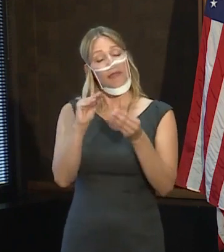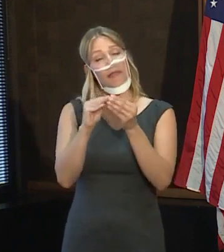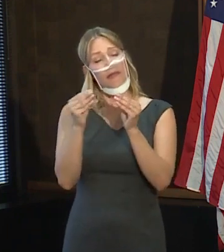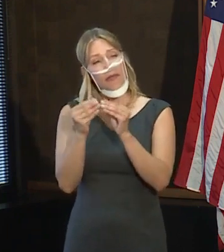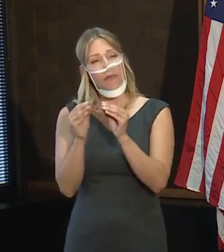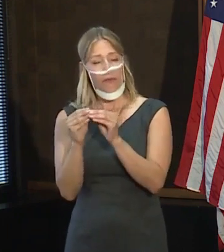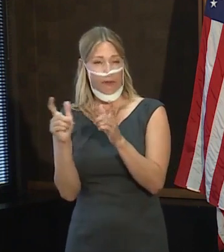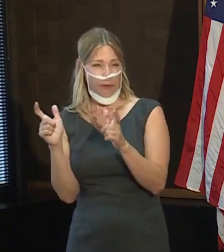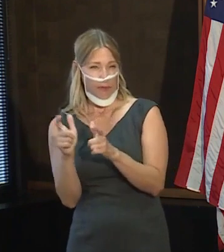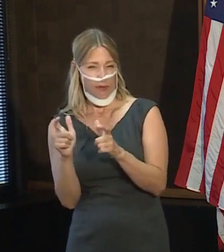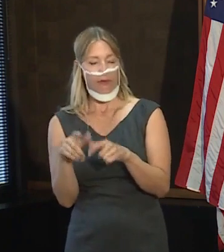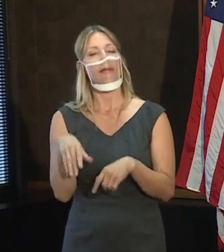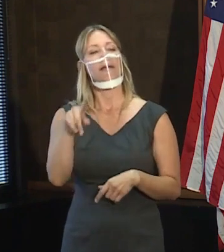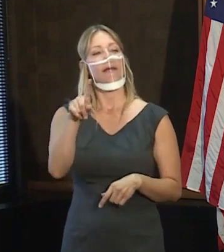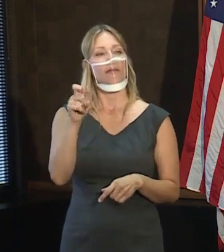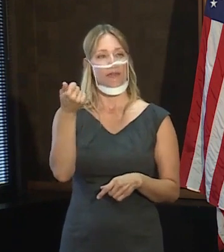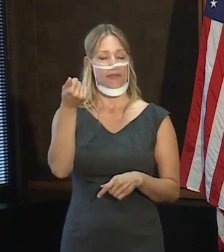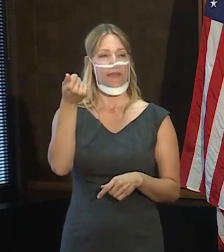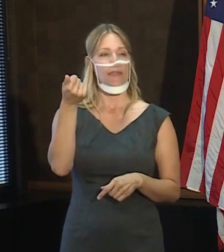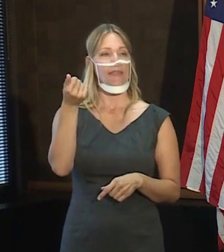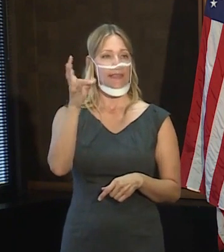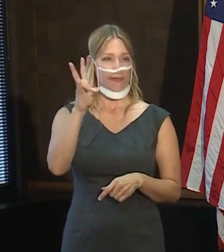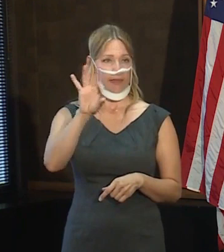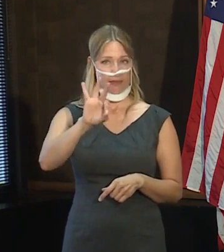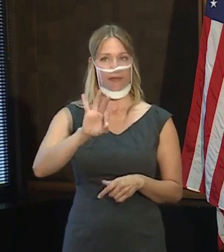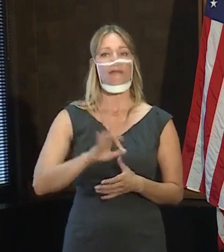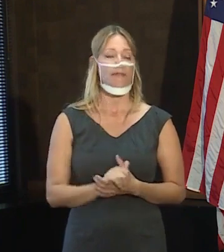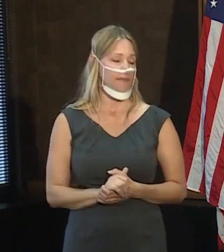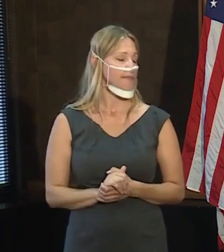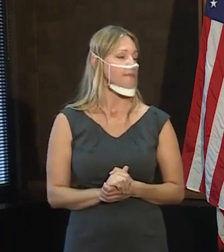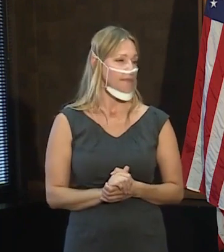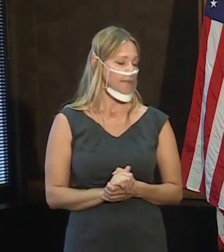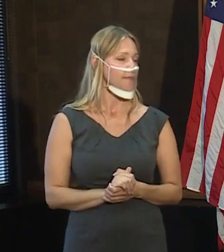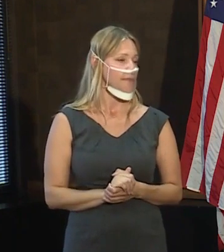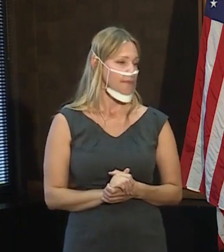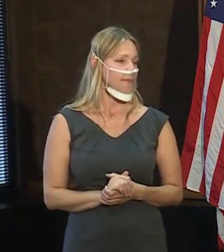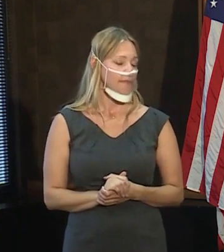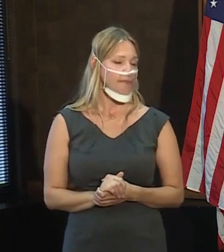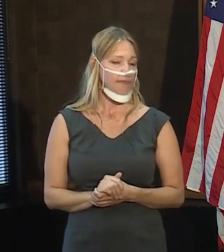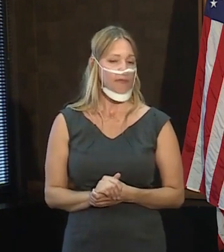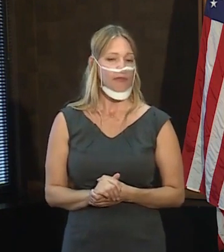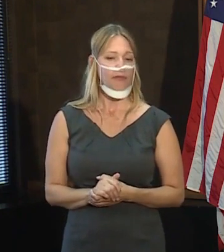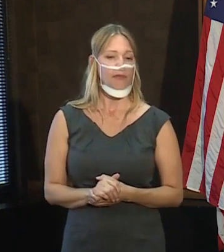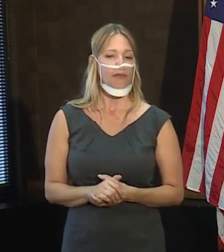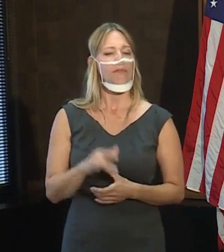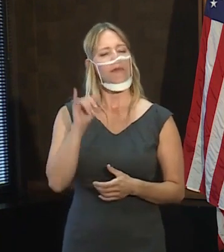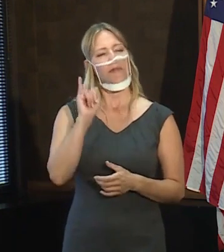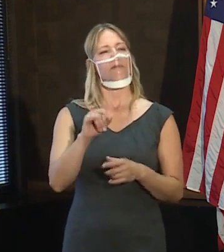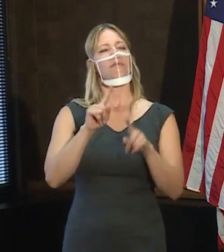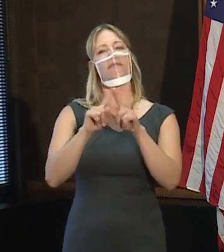RESTAURANT SERVER. SO THEY ALSO HAVE TWENTY NINE CLUSTERS IN THAT CATEGORY. VERY SMALL NUMBER.